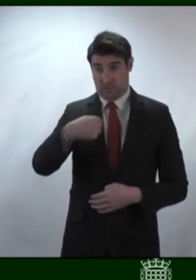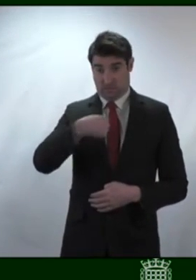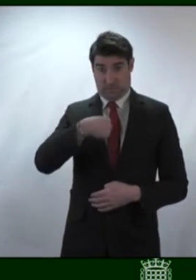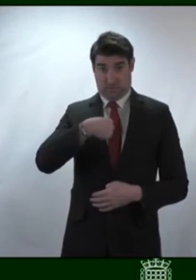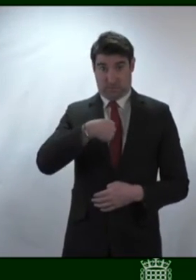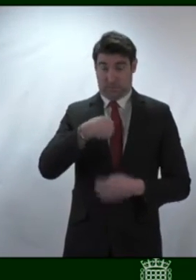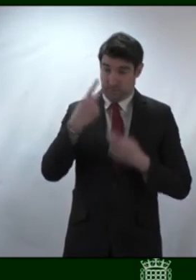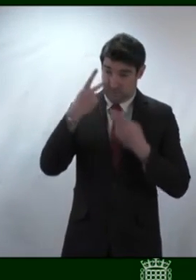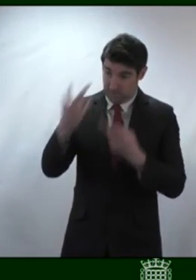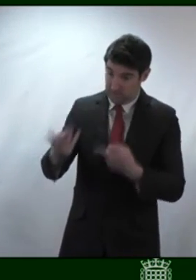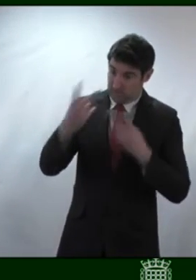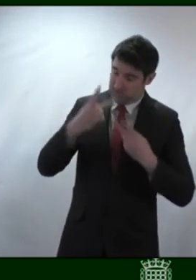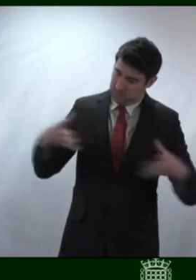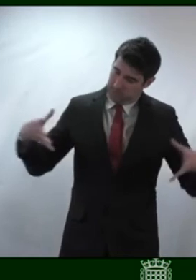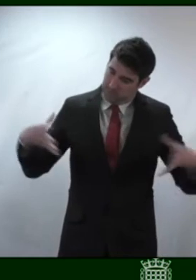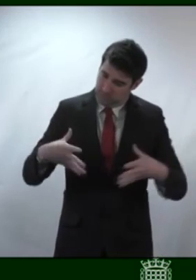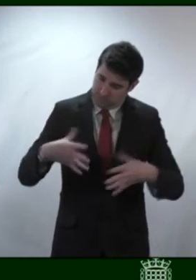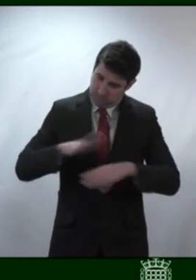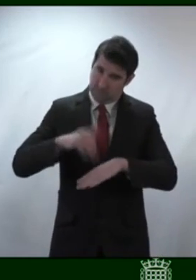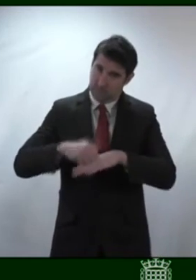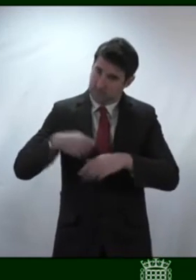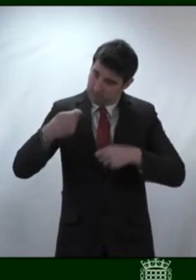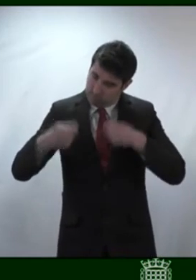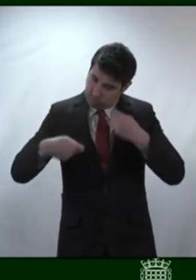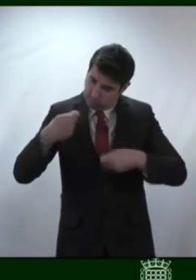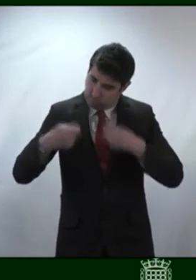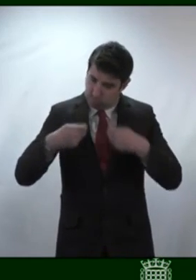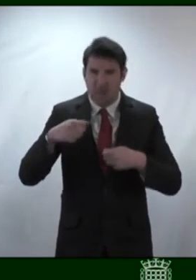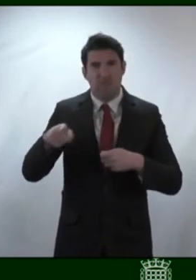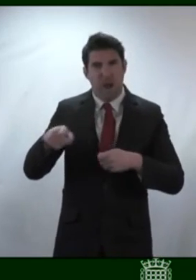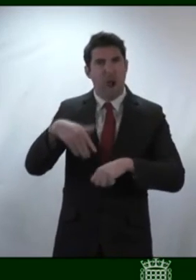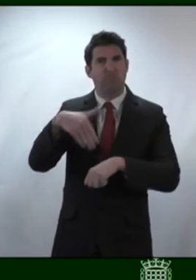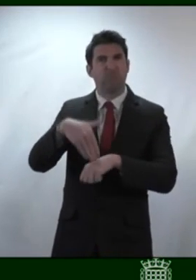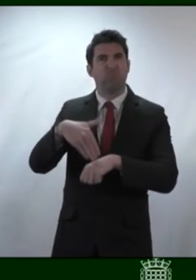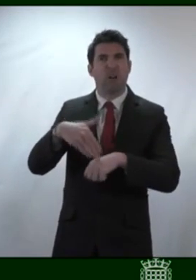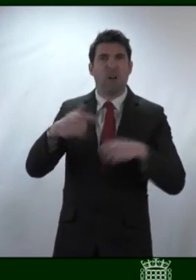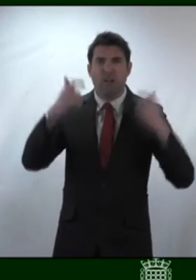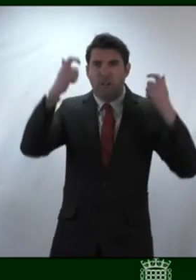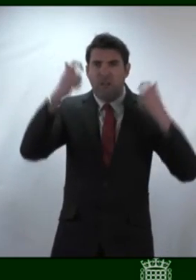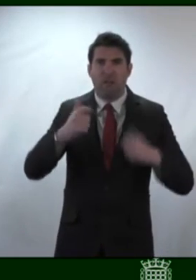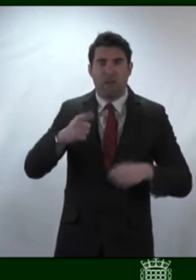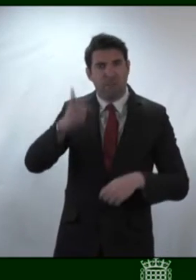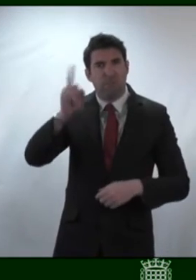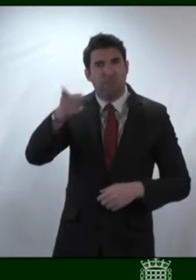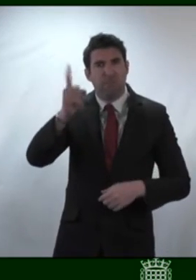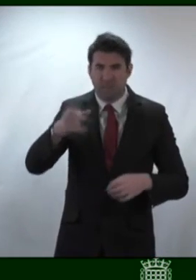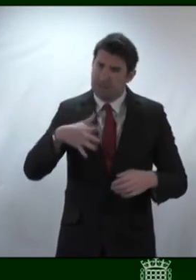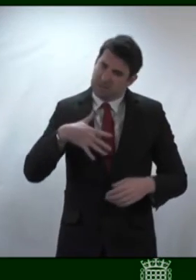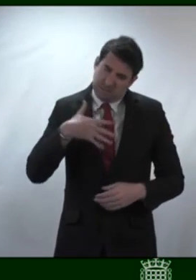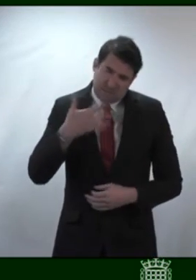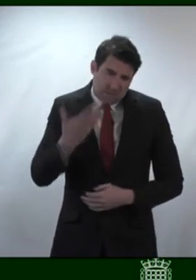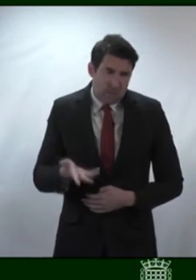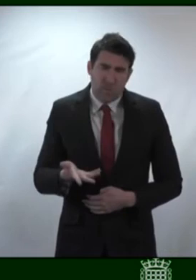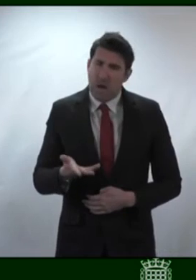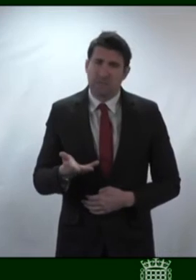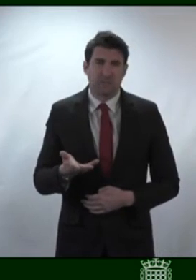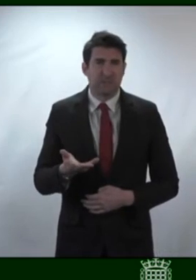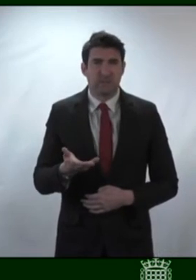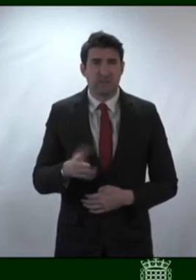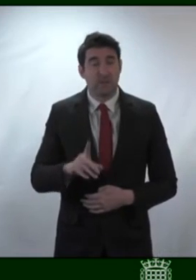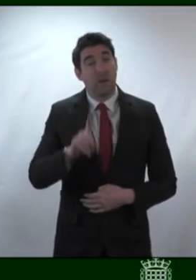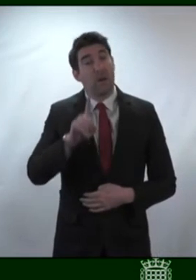plans. We do think it is absolutely vital that people should at this very, very tricky time